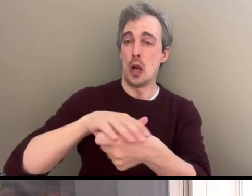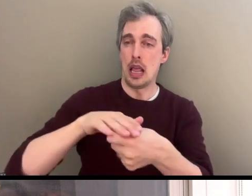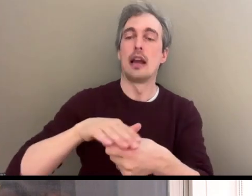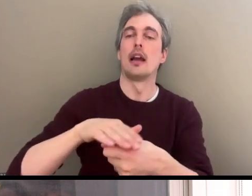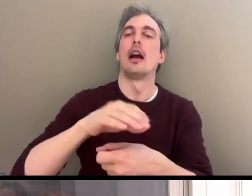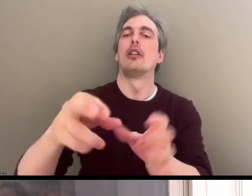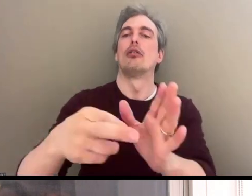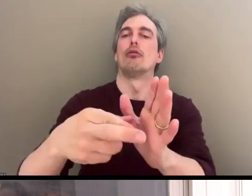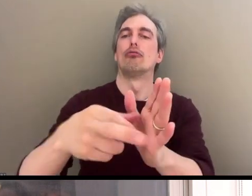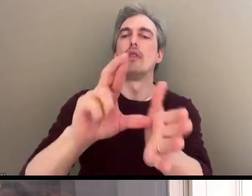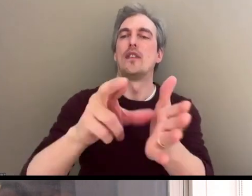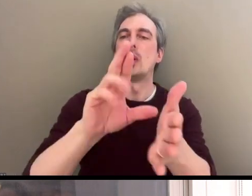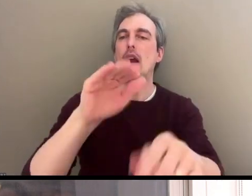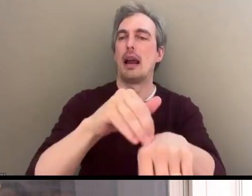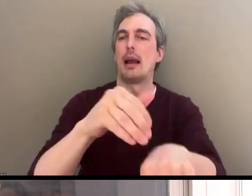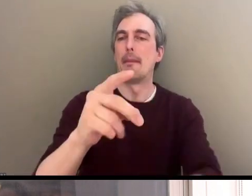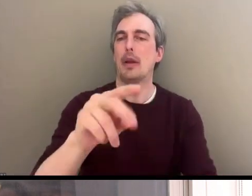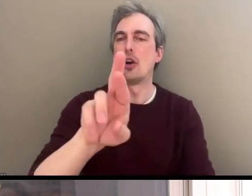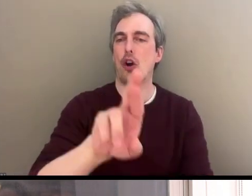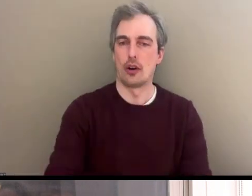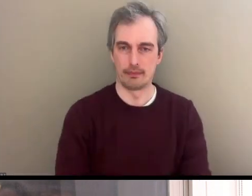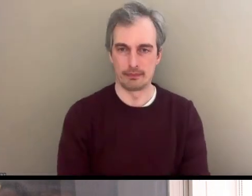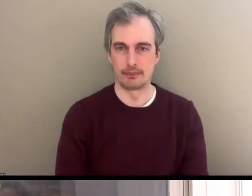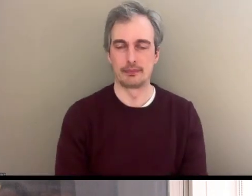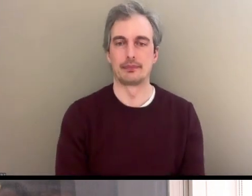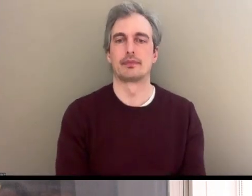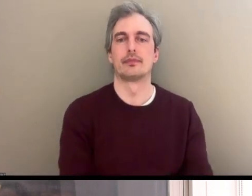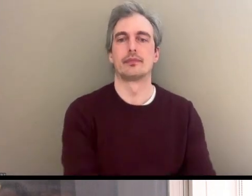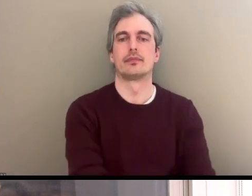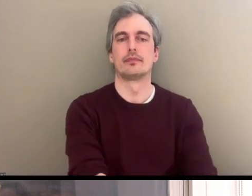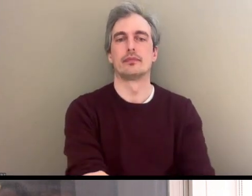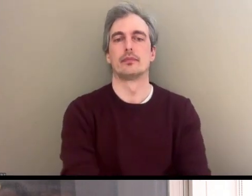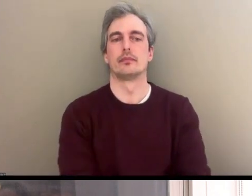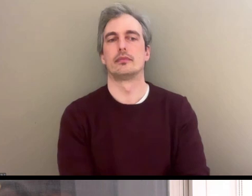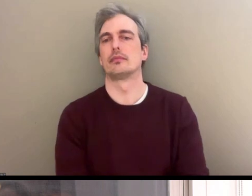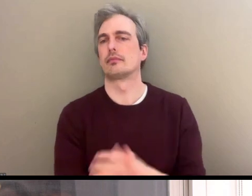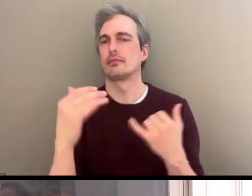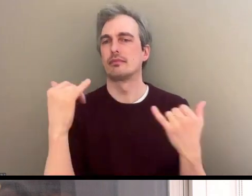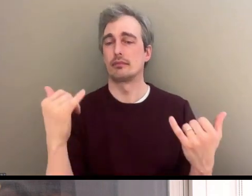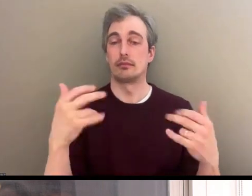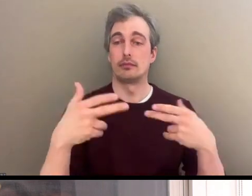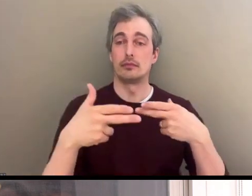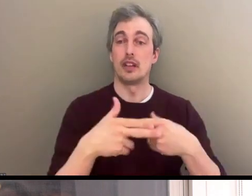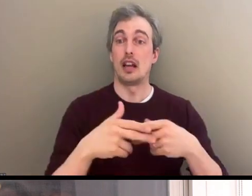And again, on this slide, there is a figure that reiterates the simplified